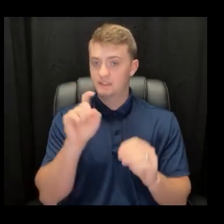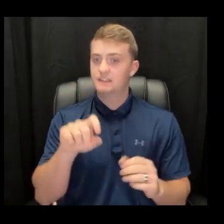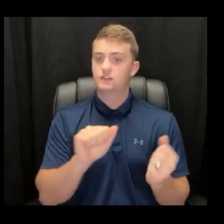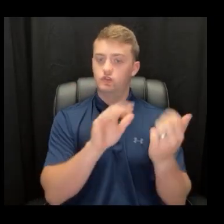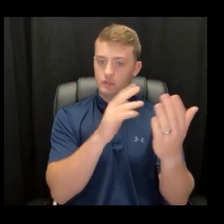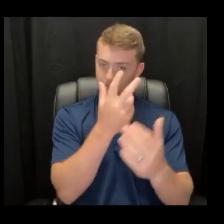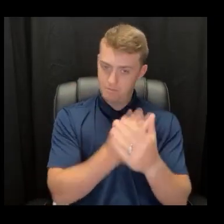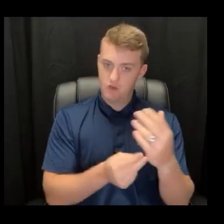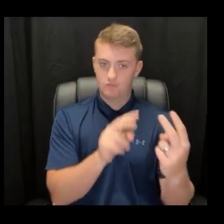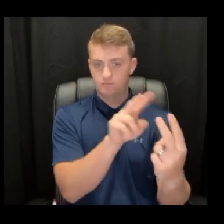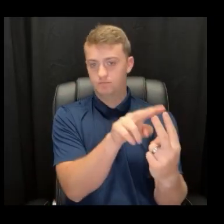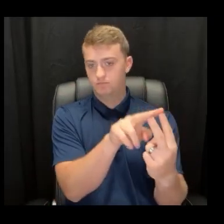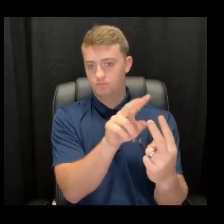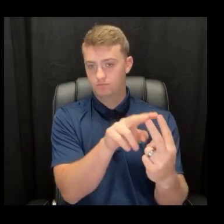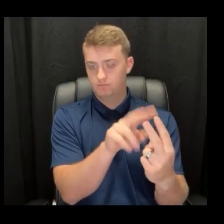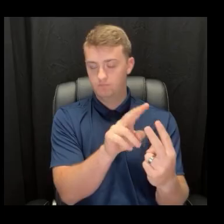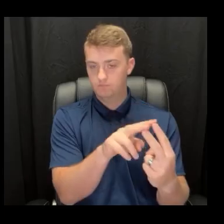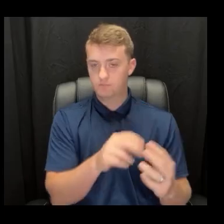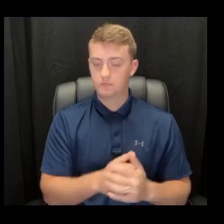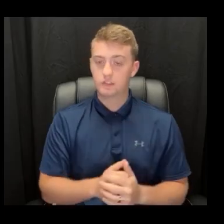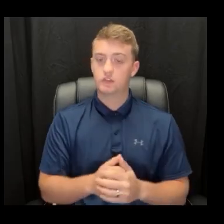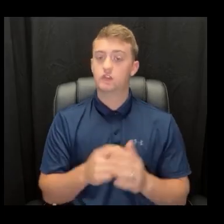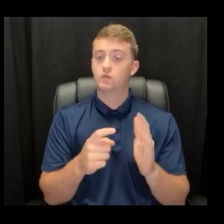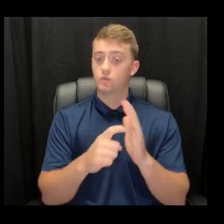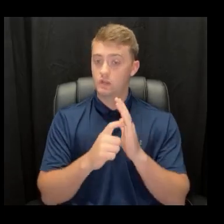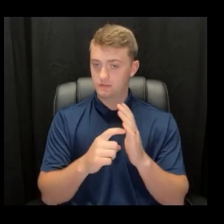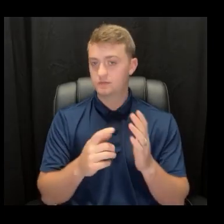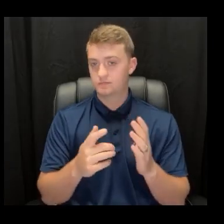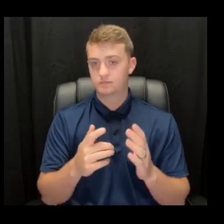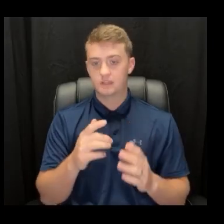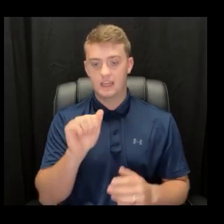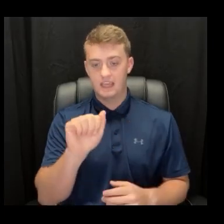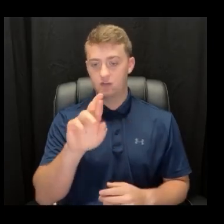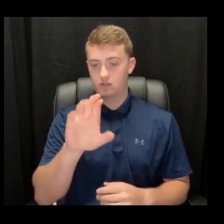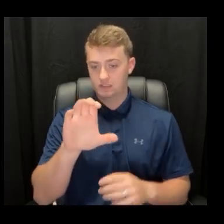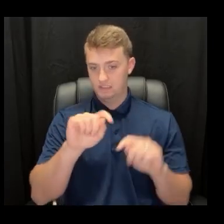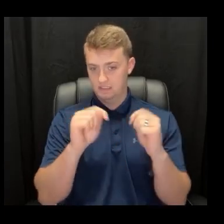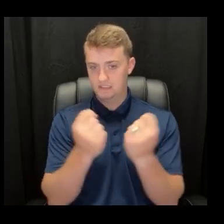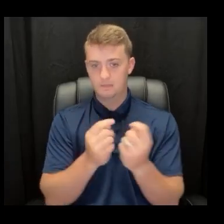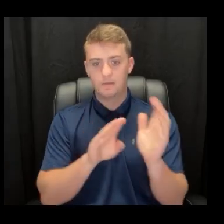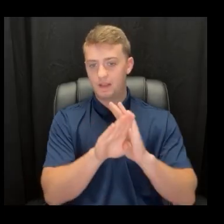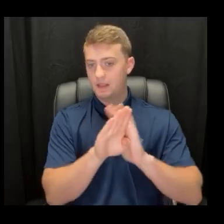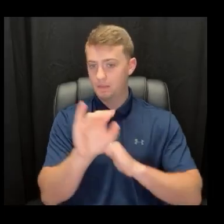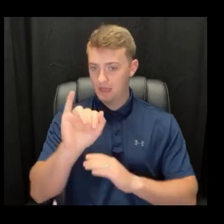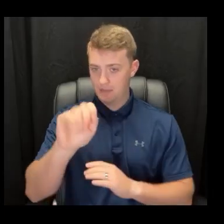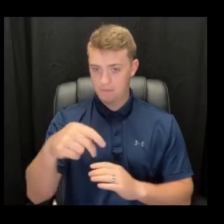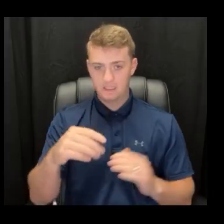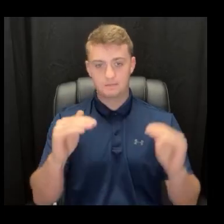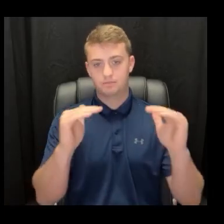both sets of these needs. The regulation requires ARC teams to develop an IEP that meets all needs